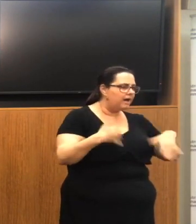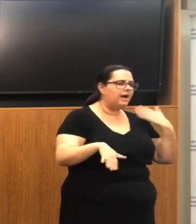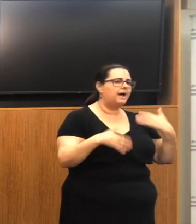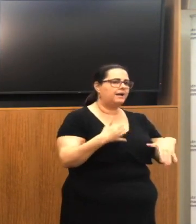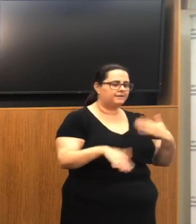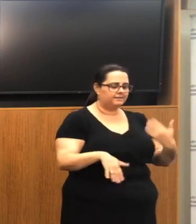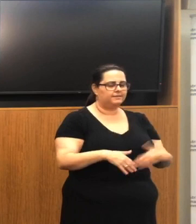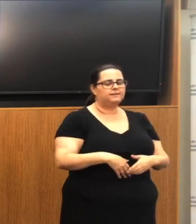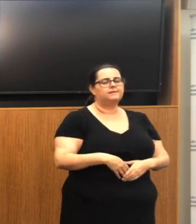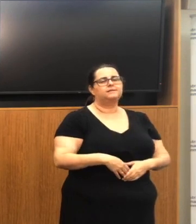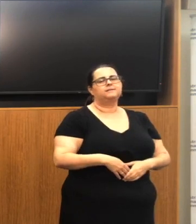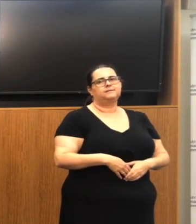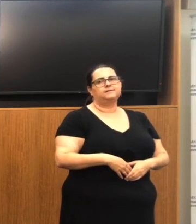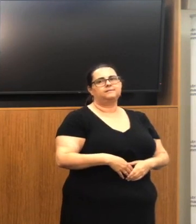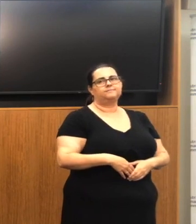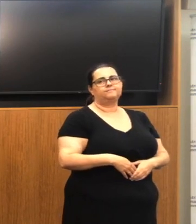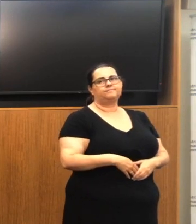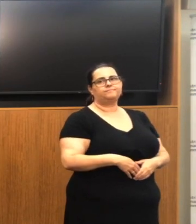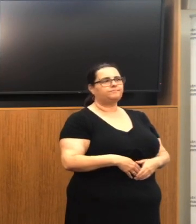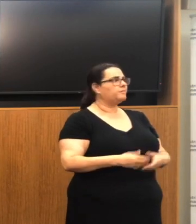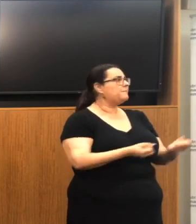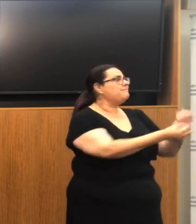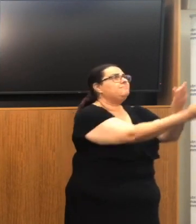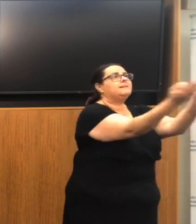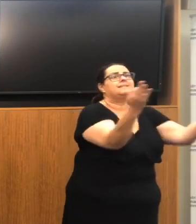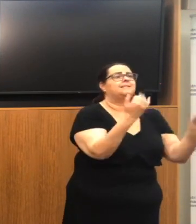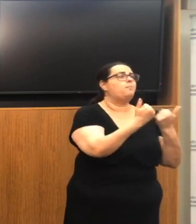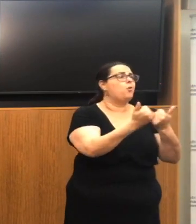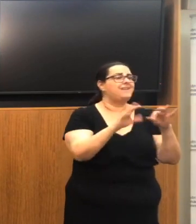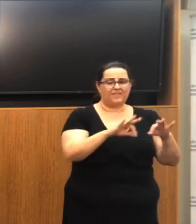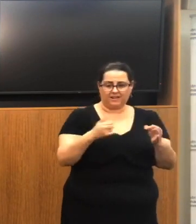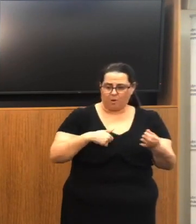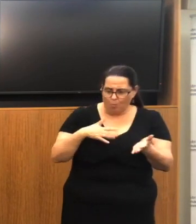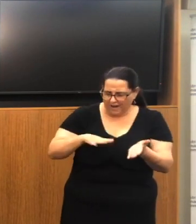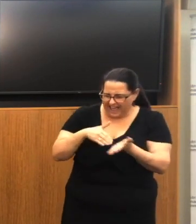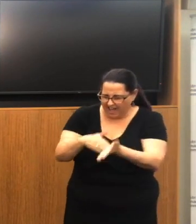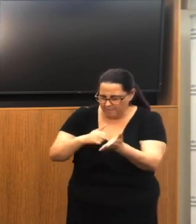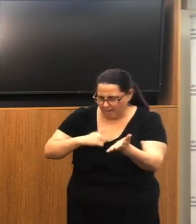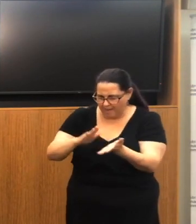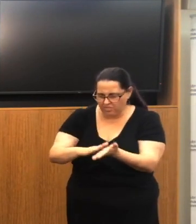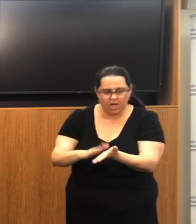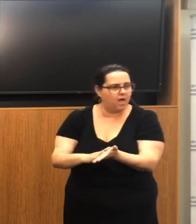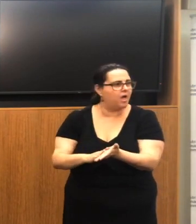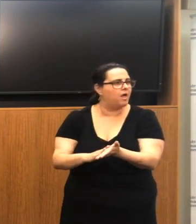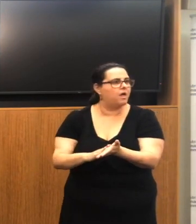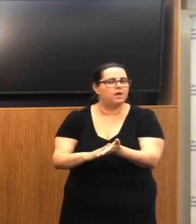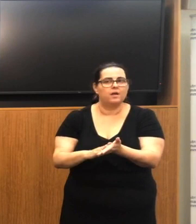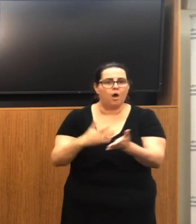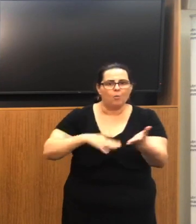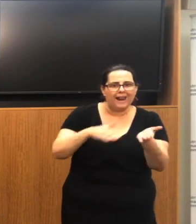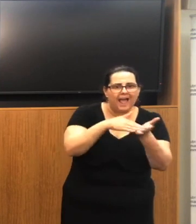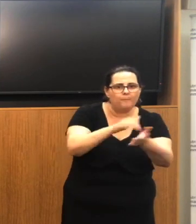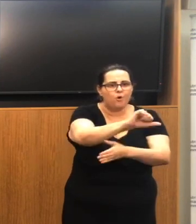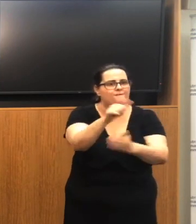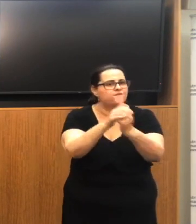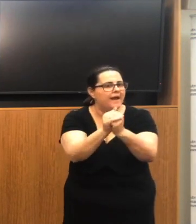And that it's nothing there. Apart of madam and the springs, there is a huge effort